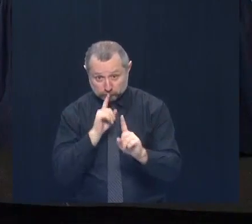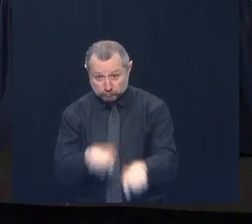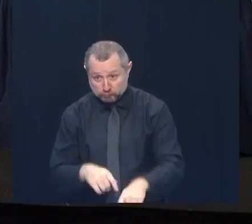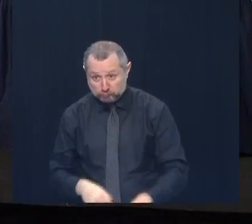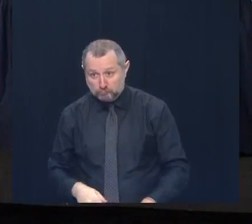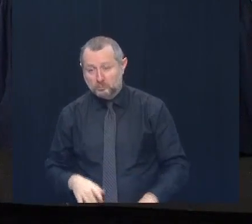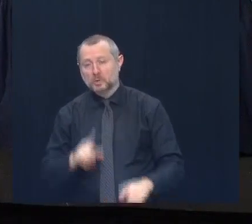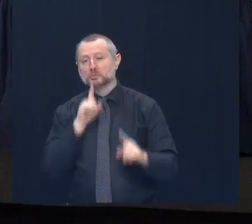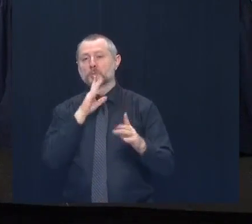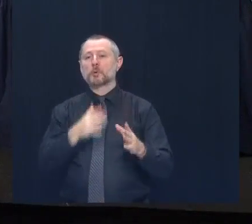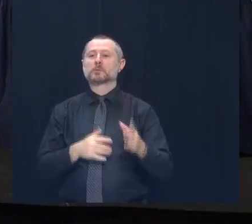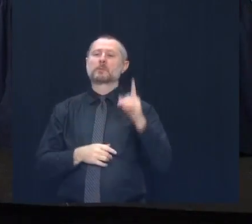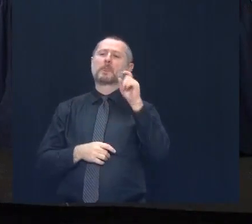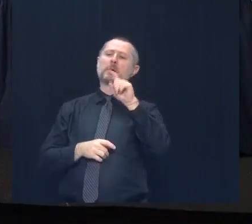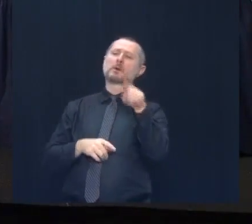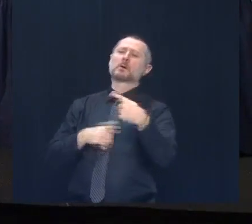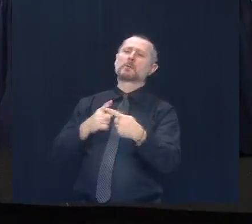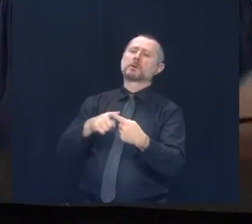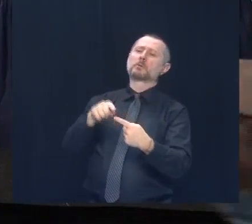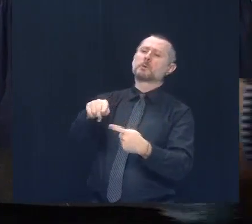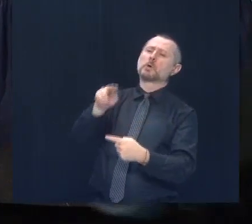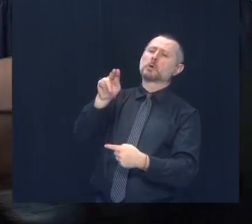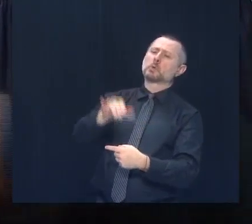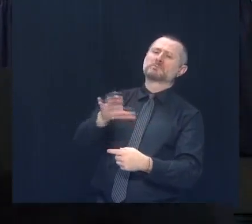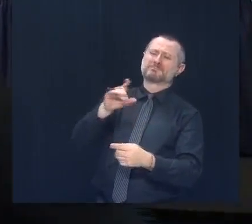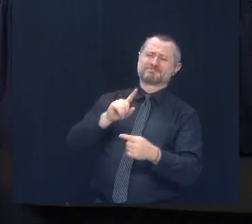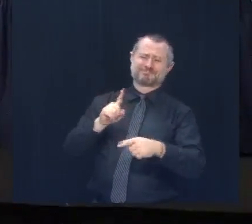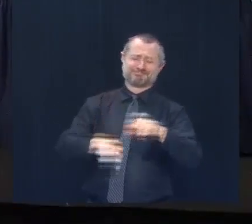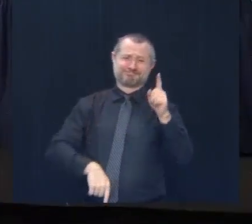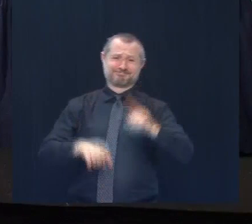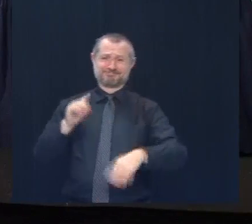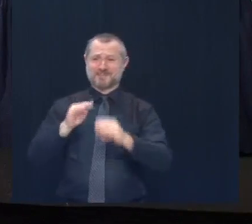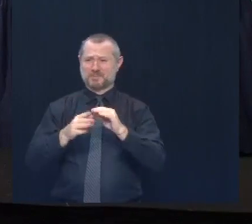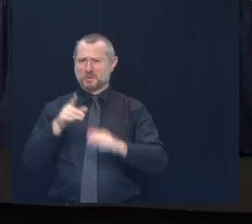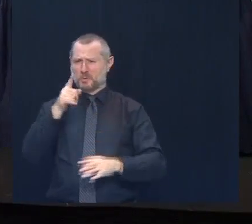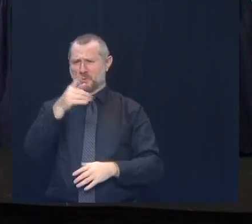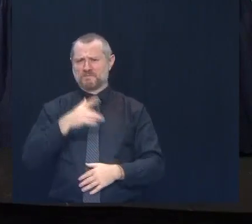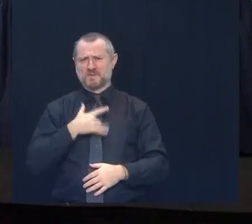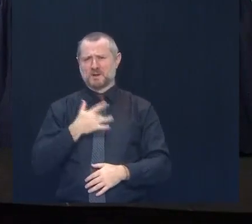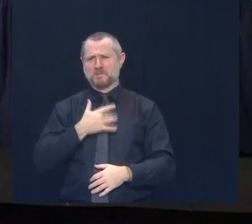RATE THIS WEEK. THIS WEEK THEY'LL GOe1 INTO THOSE ZONES.